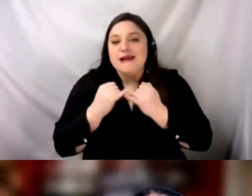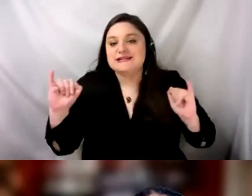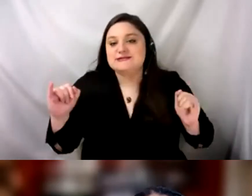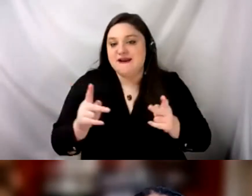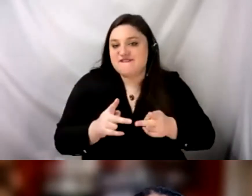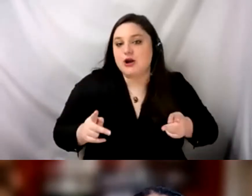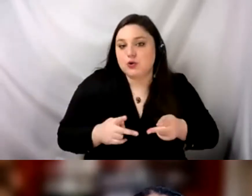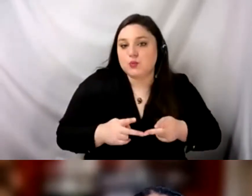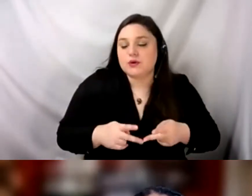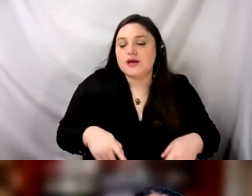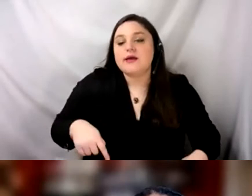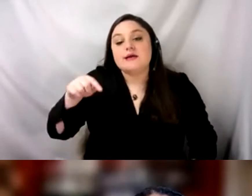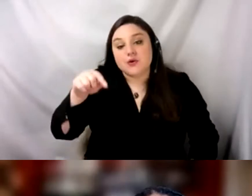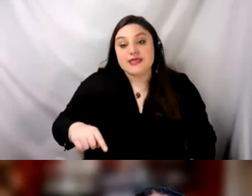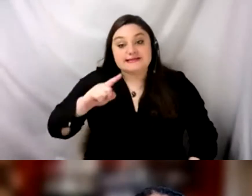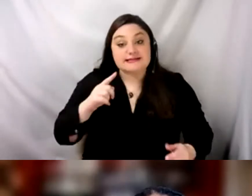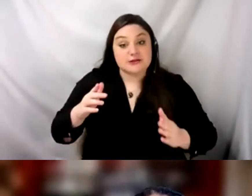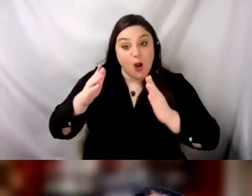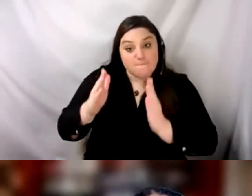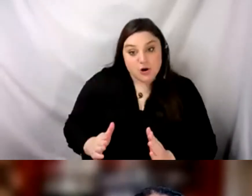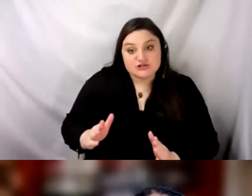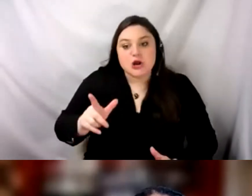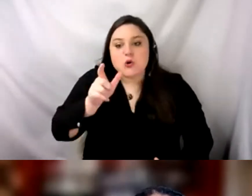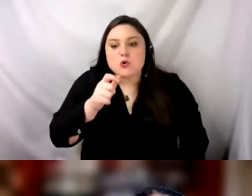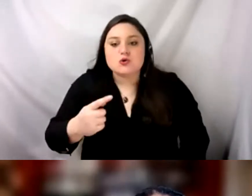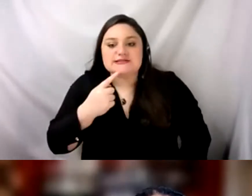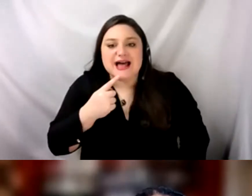physically within the venue. There is no exemption for them.